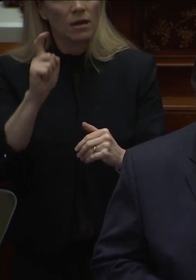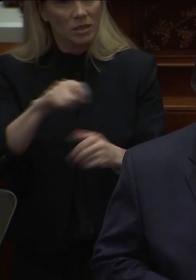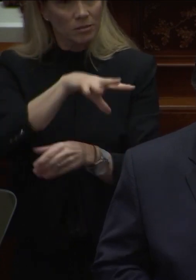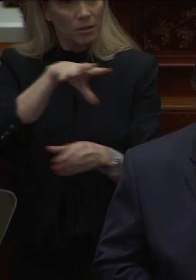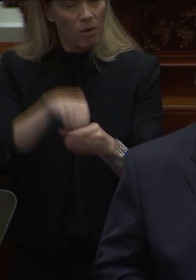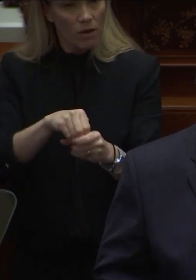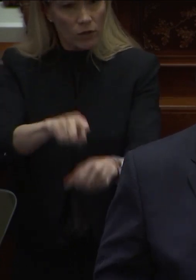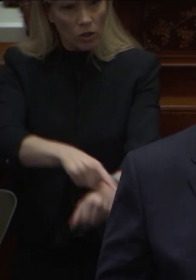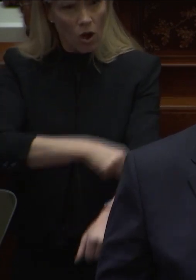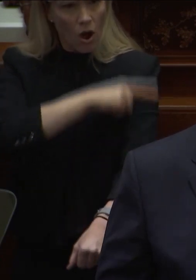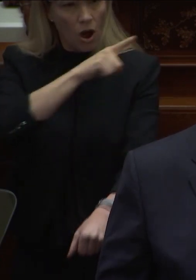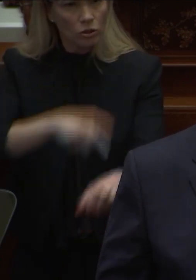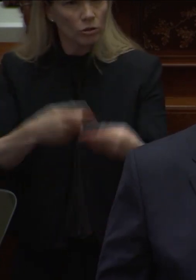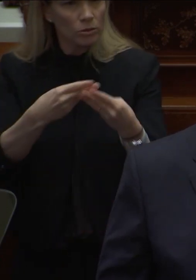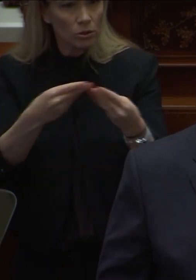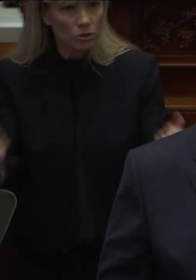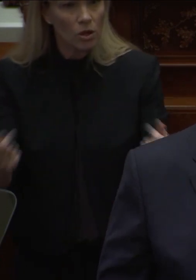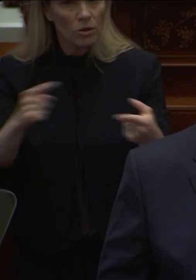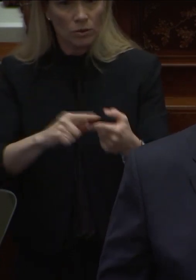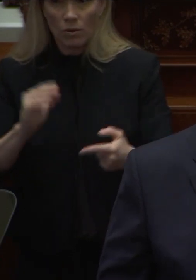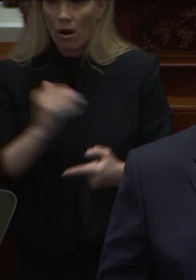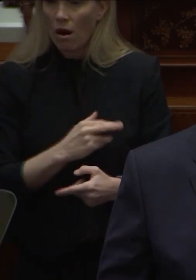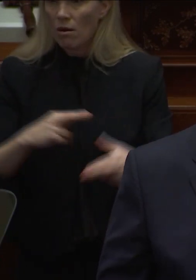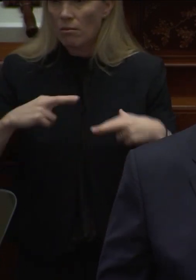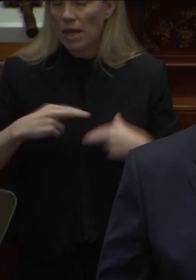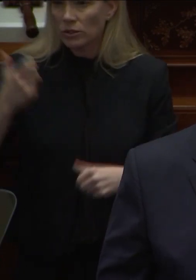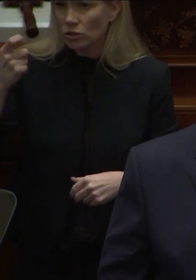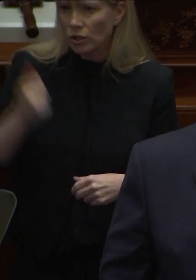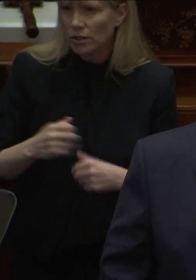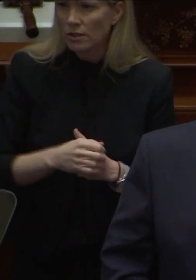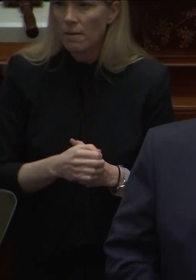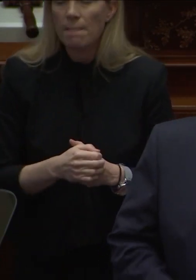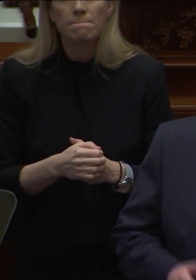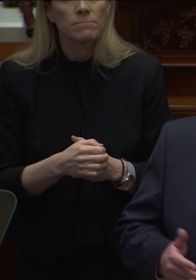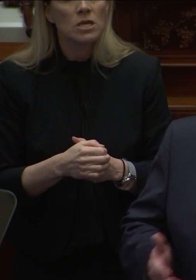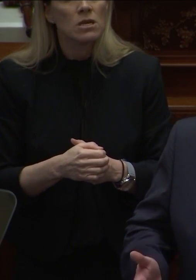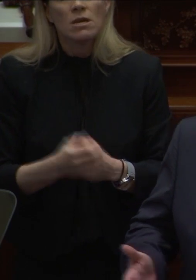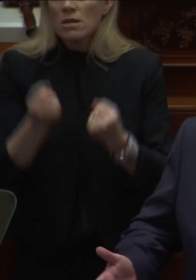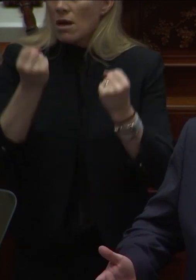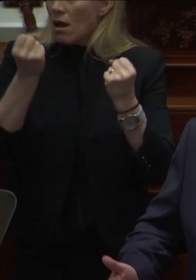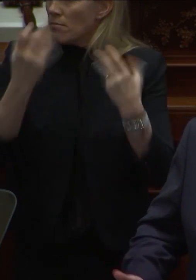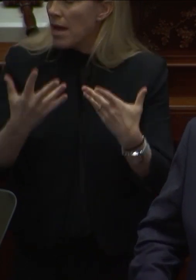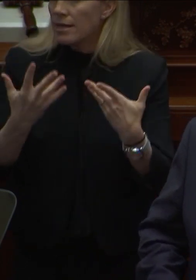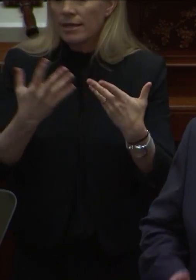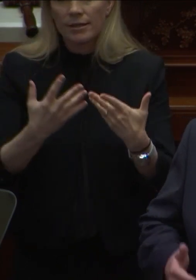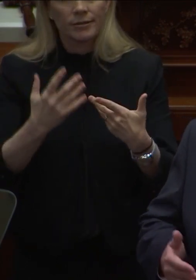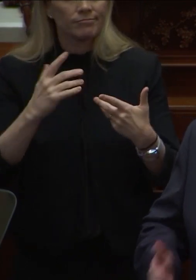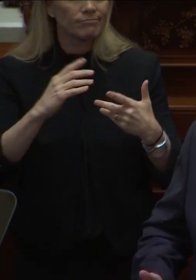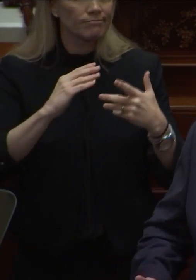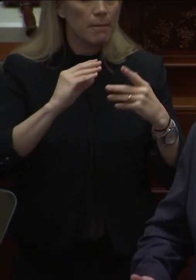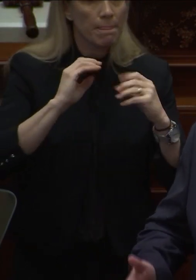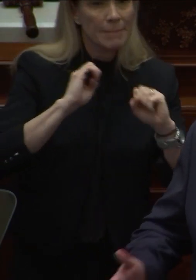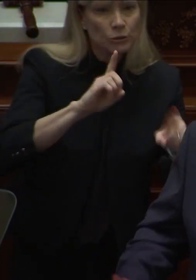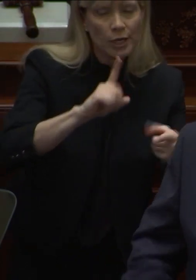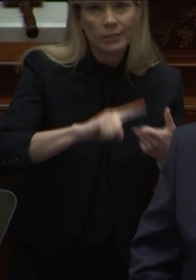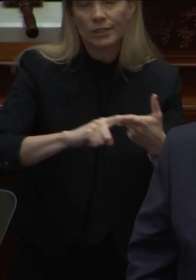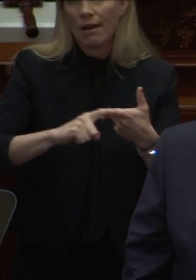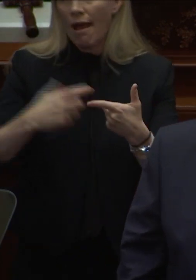ULTIMATELY, THE FAIR TAX MUST BE PART OF THE LONG-TERM SOLUTION TO OUR PENSIONS.